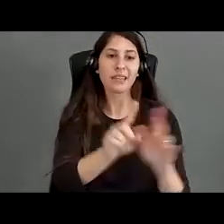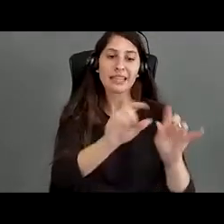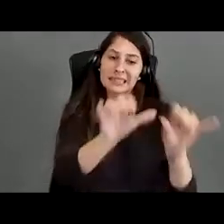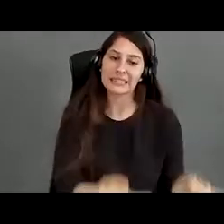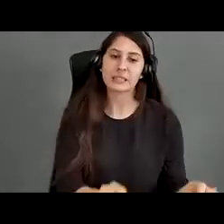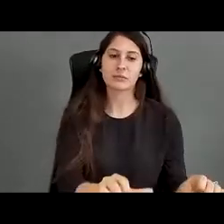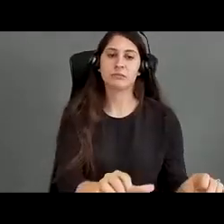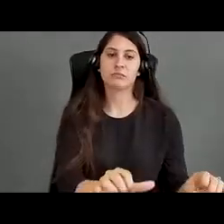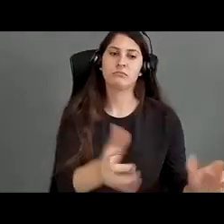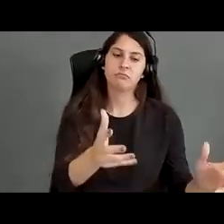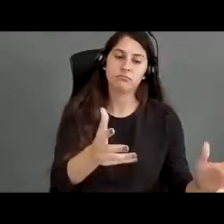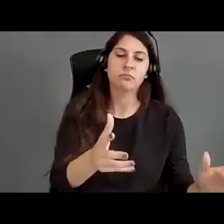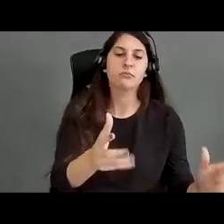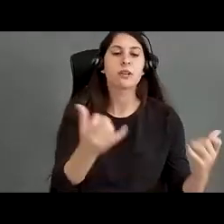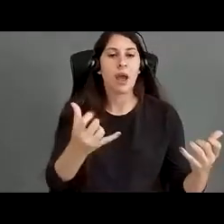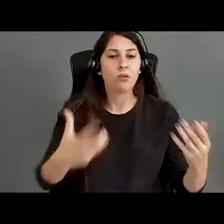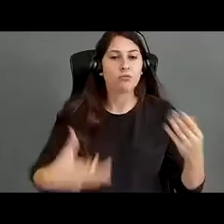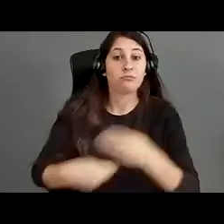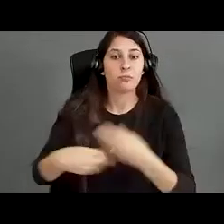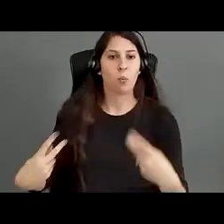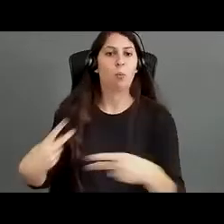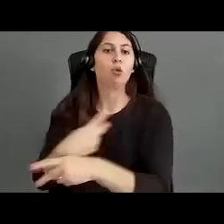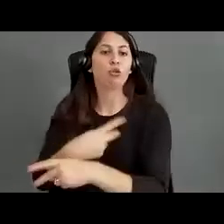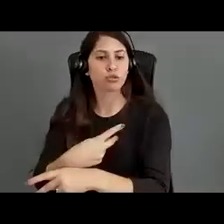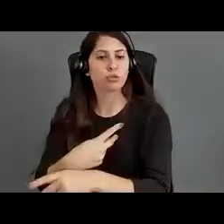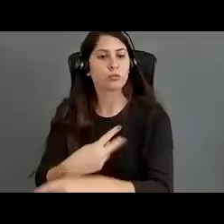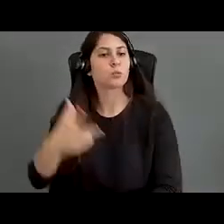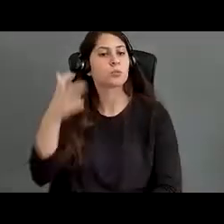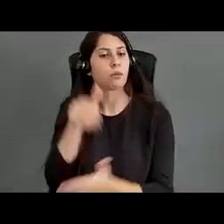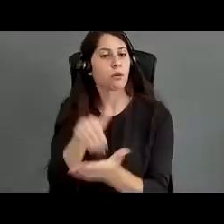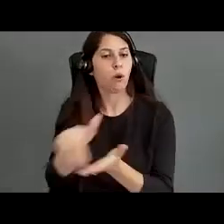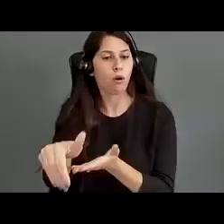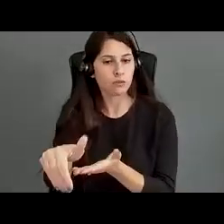and one of the things we've heard consistently in the mental health space